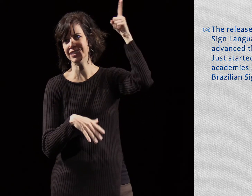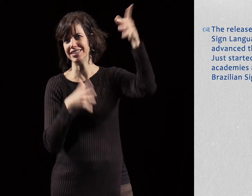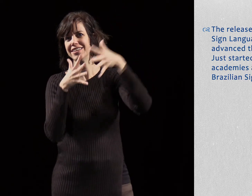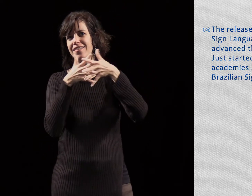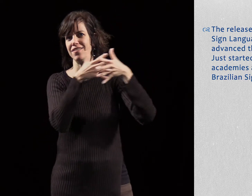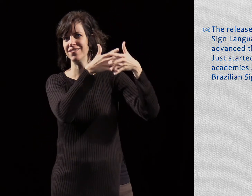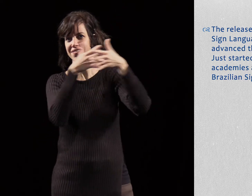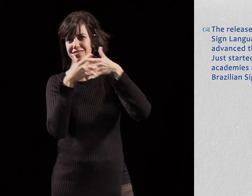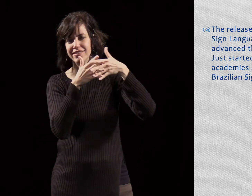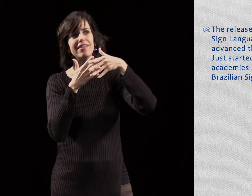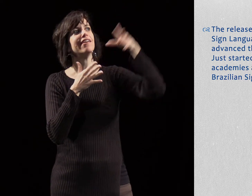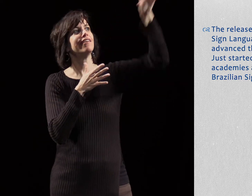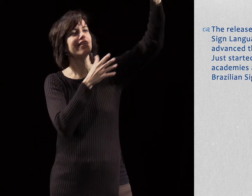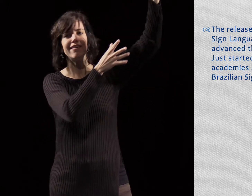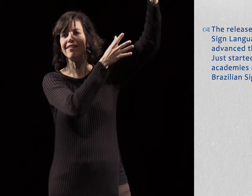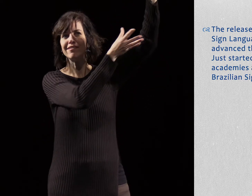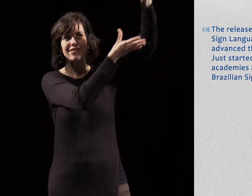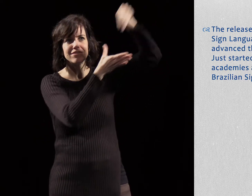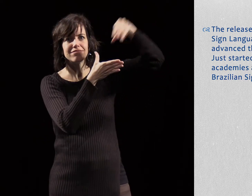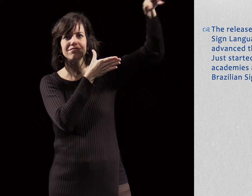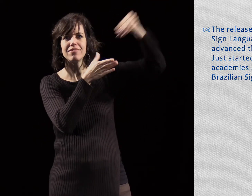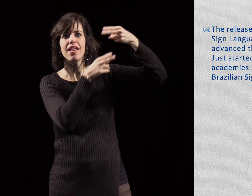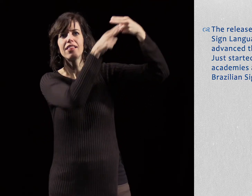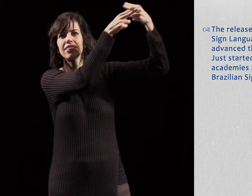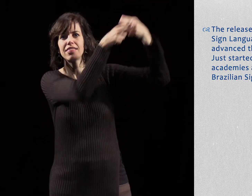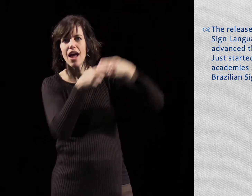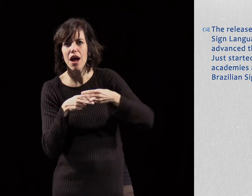but we could use American deaf history.